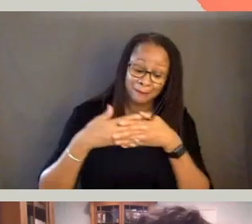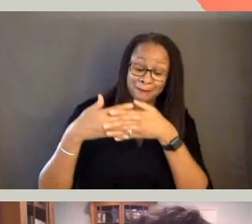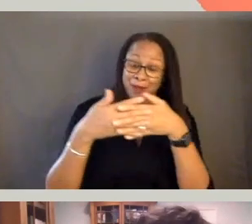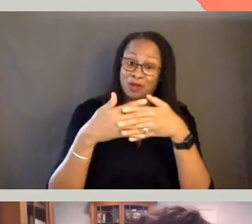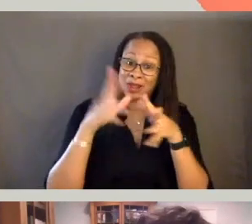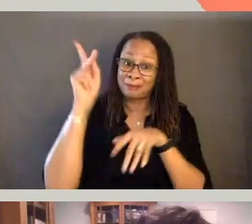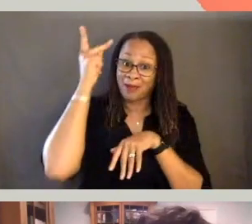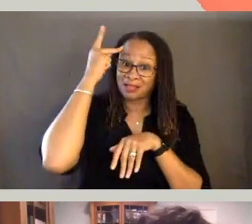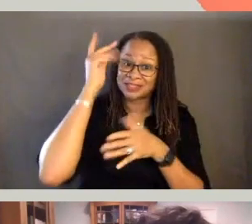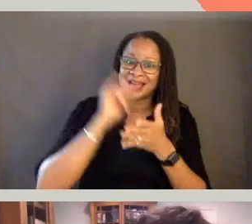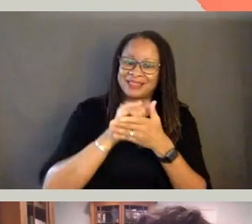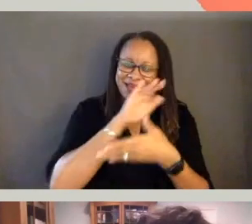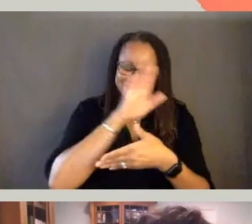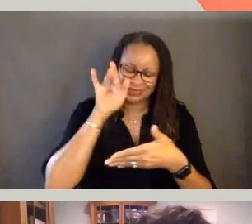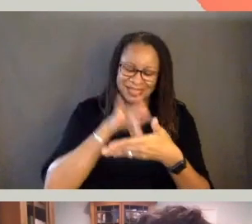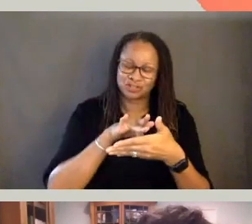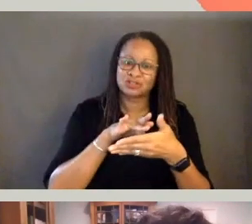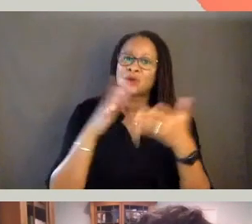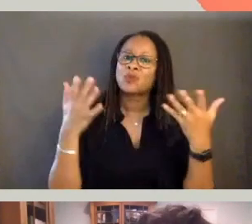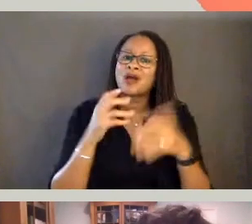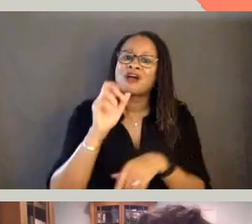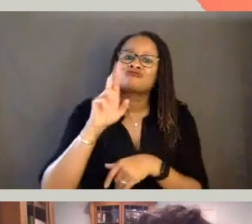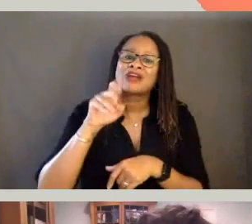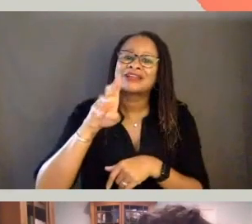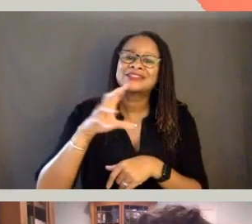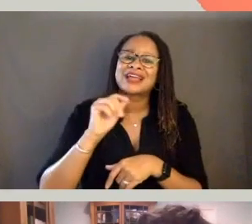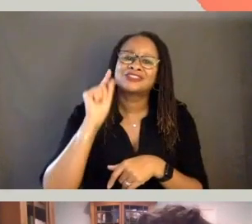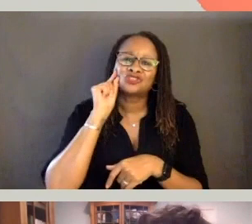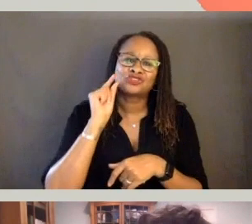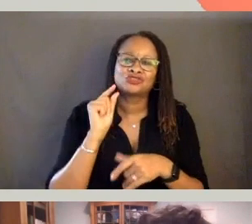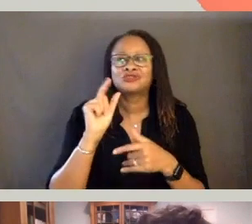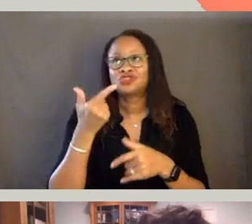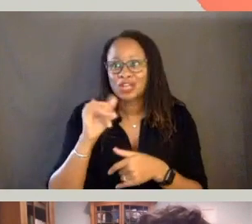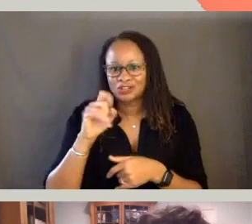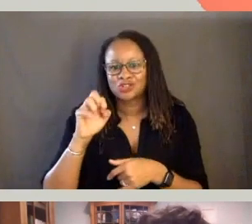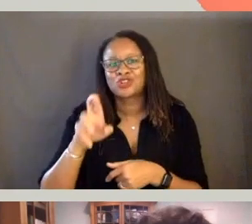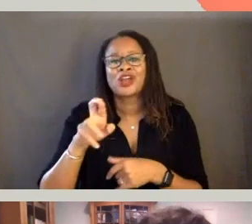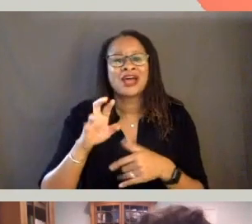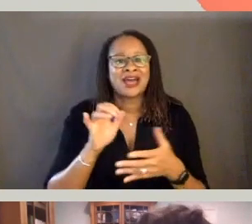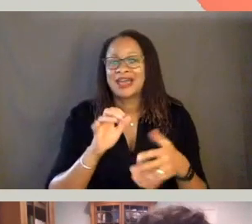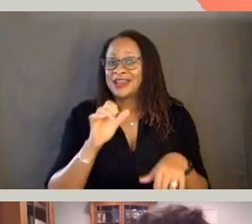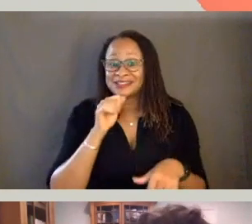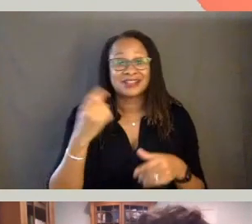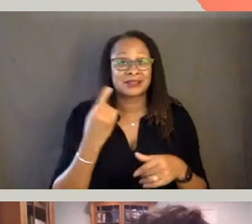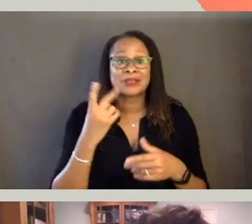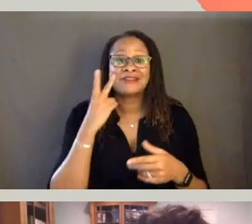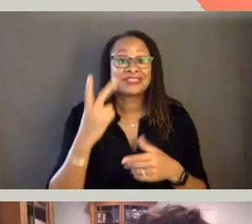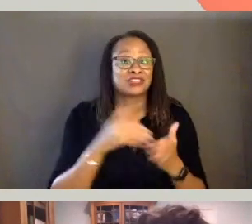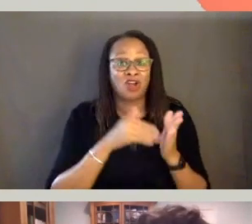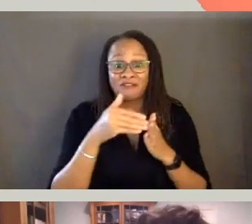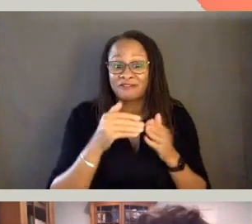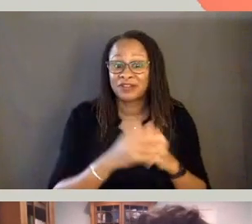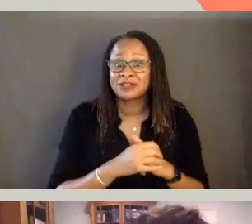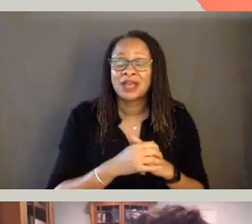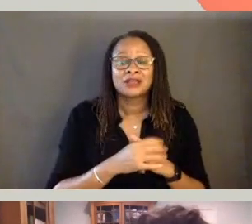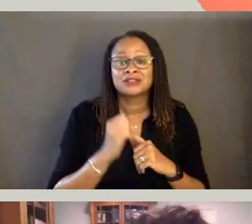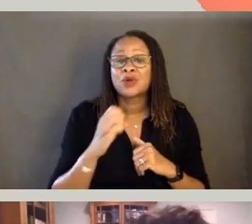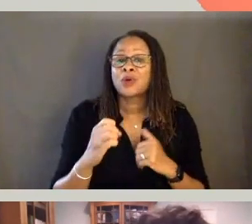that centered race and gender. And that's not something that I have seen that often. And so it was important for us to really stick a stake